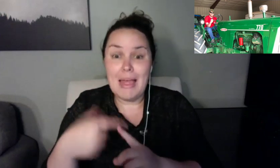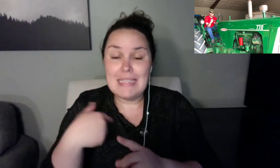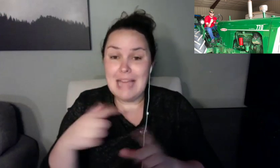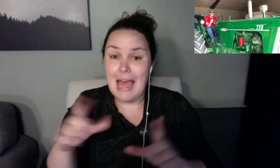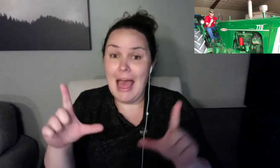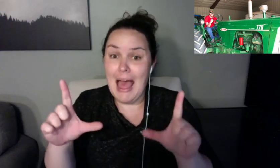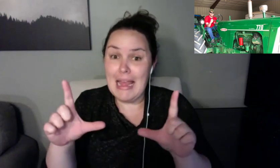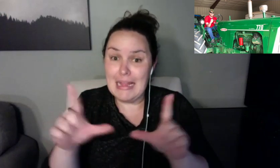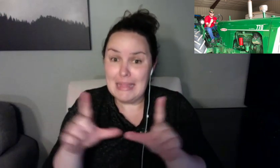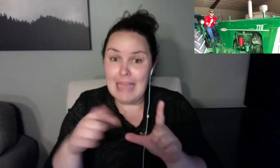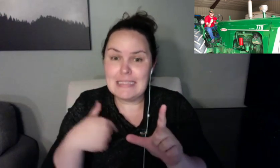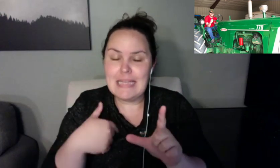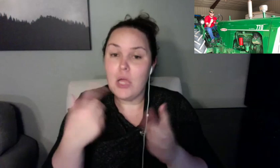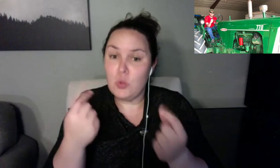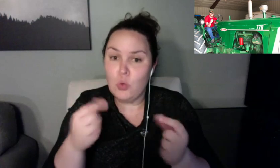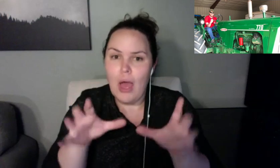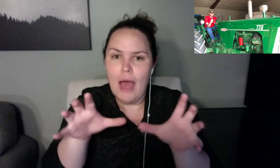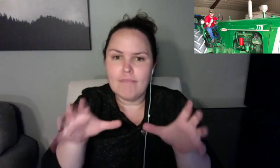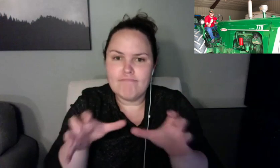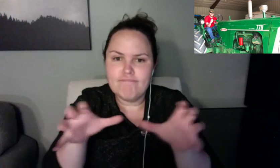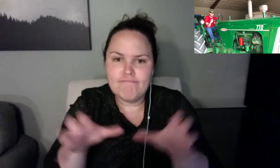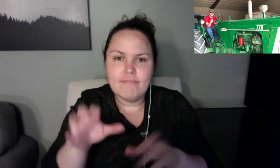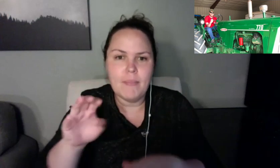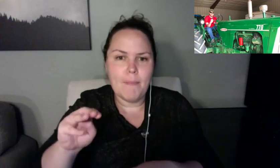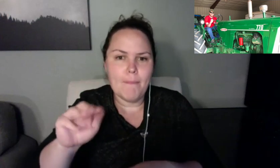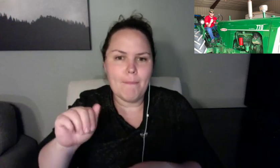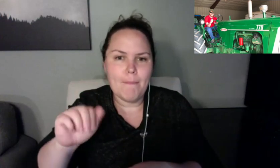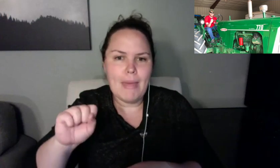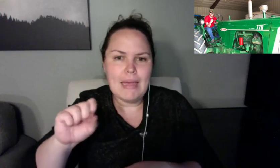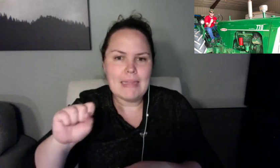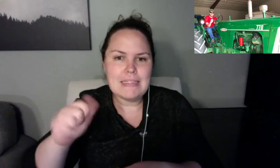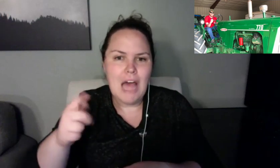and own my own business, you know, so that's kind of what I do.